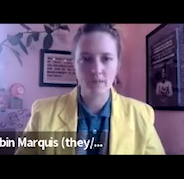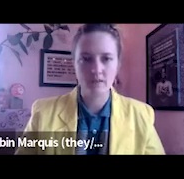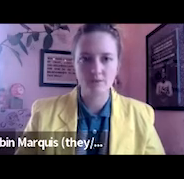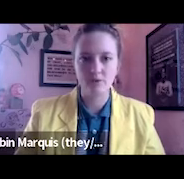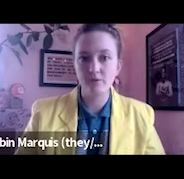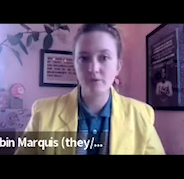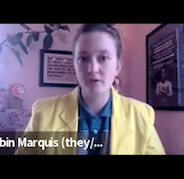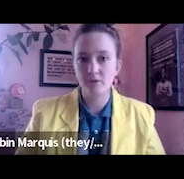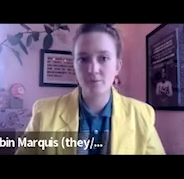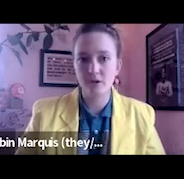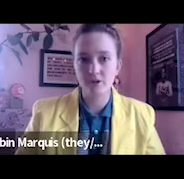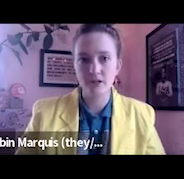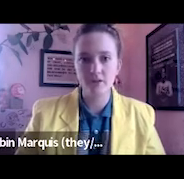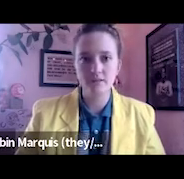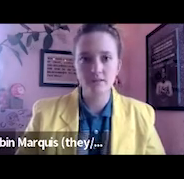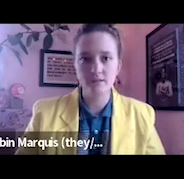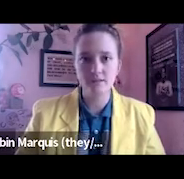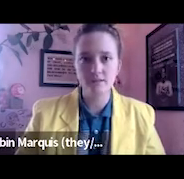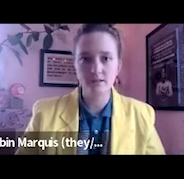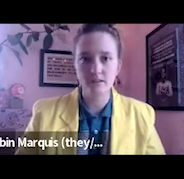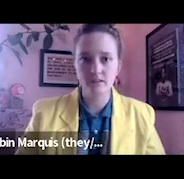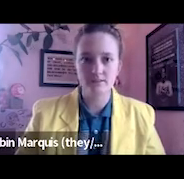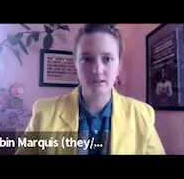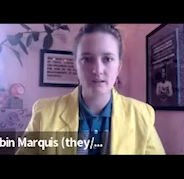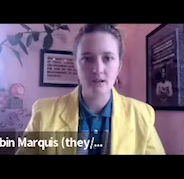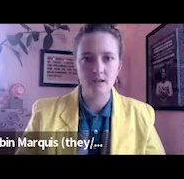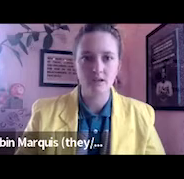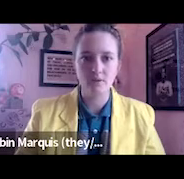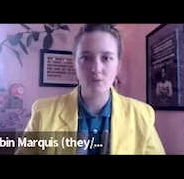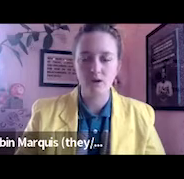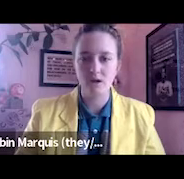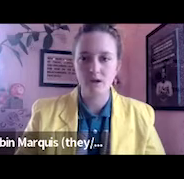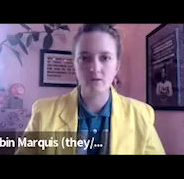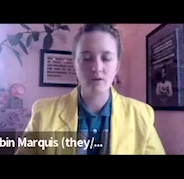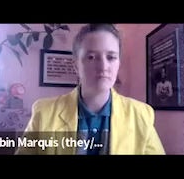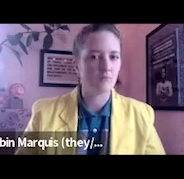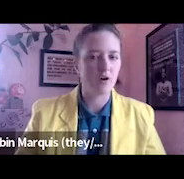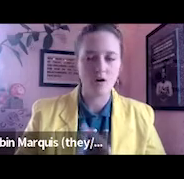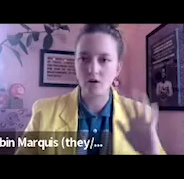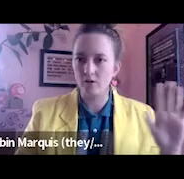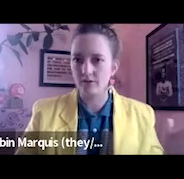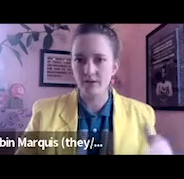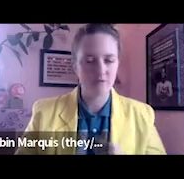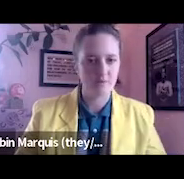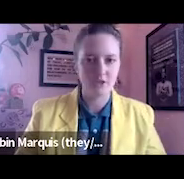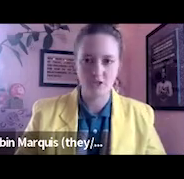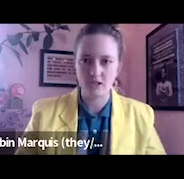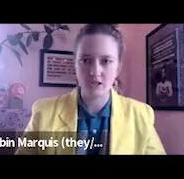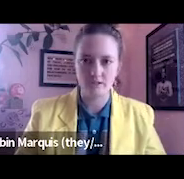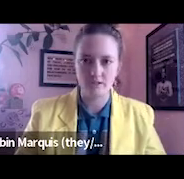This Grit Fund project grants is gonna be where all the information is.